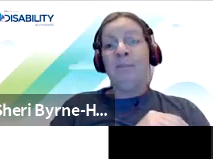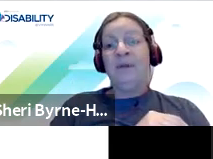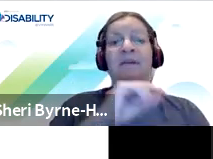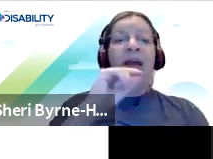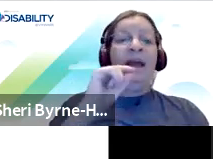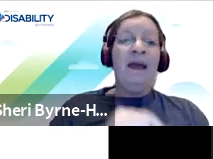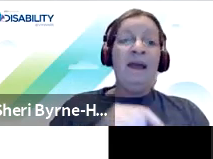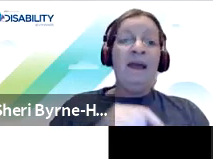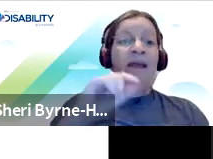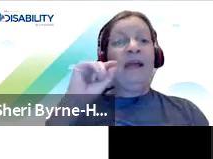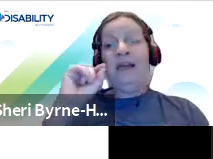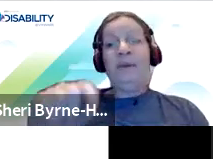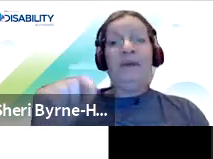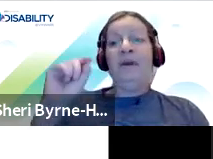corporate